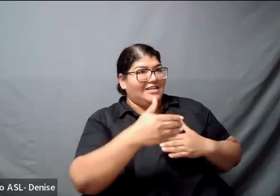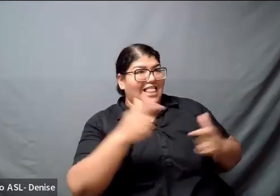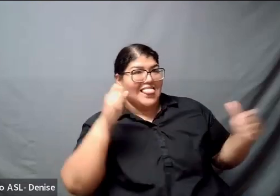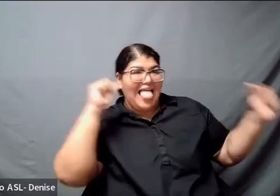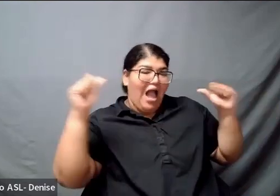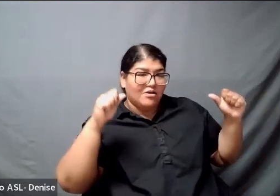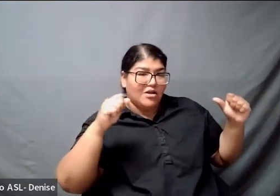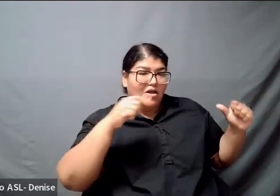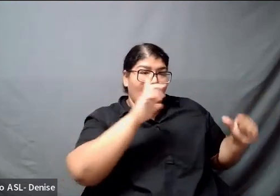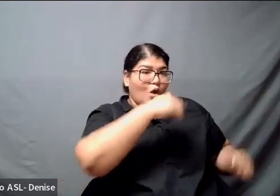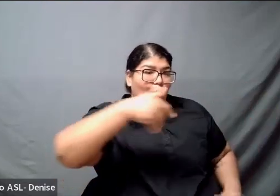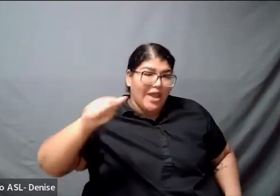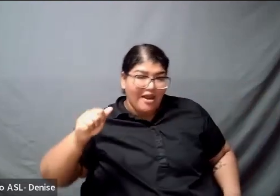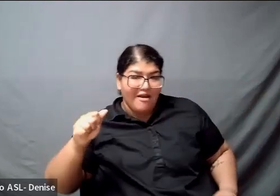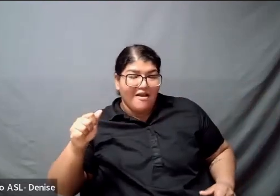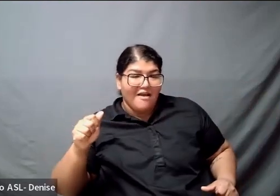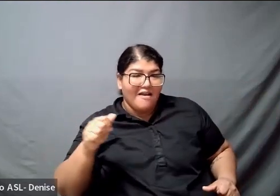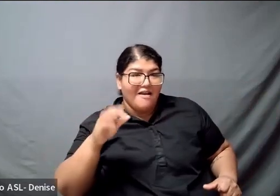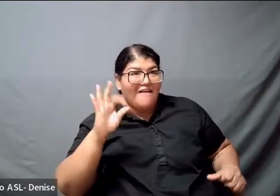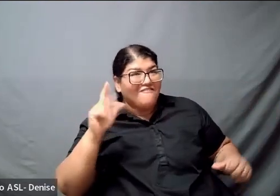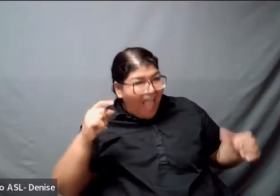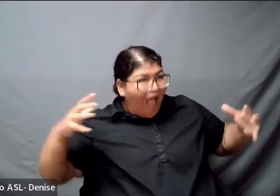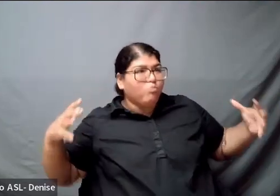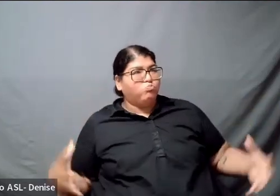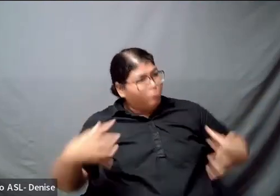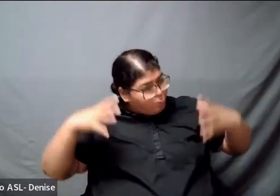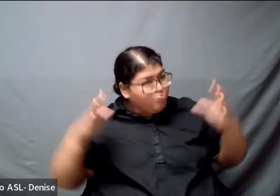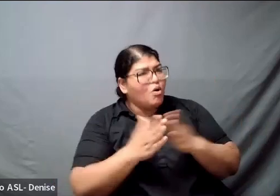Oh no, my next book is such a quiet book. My actually,